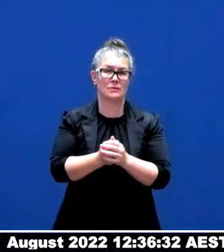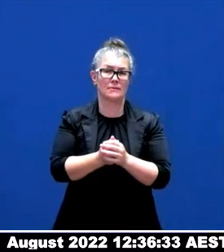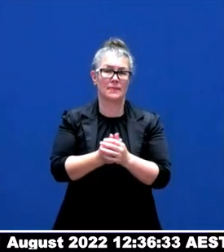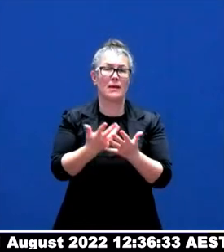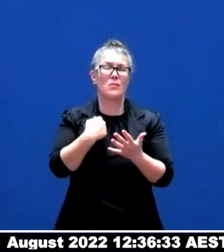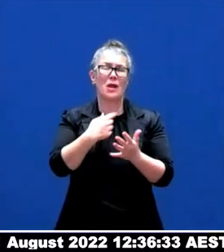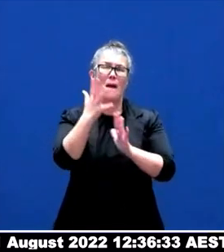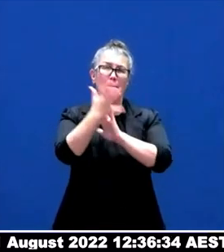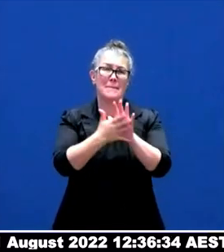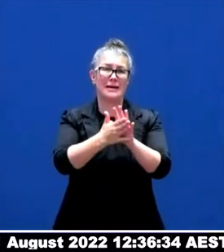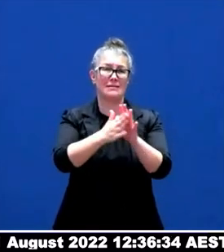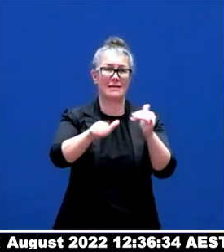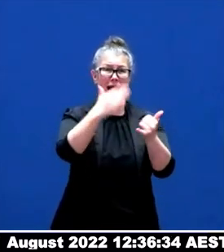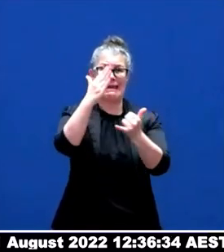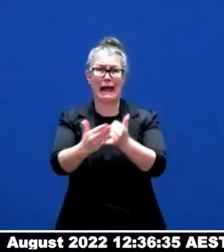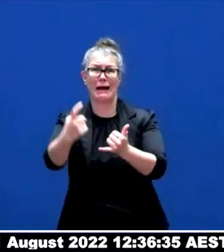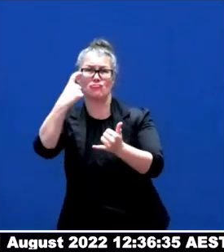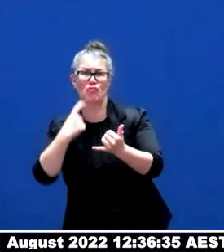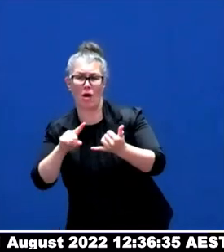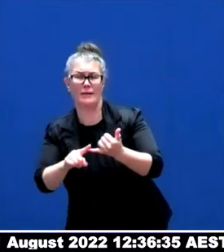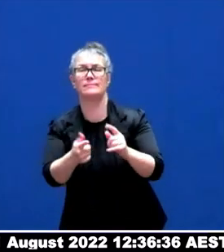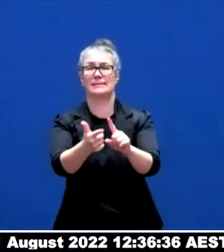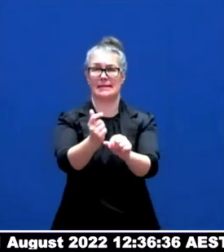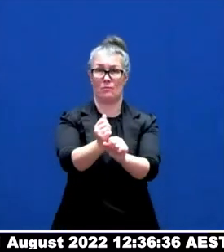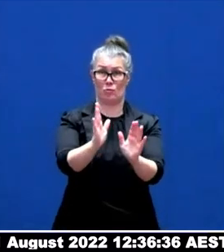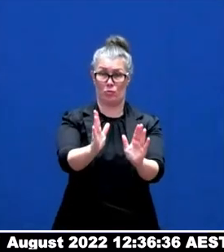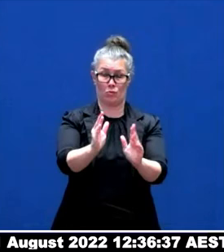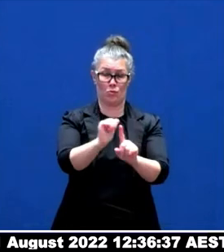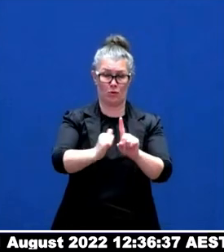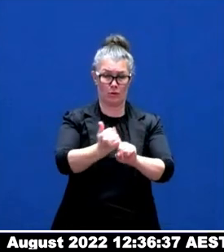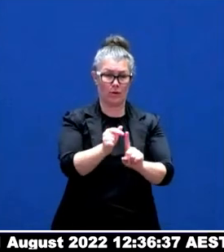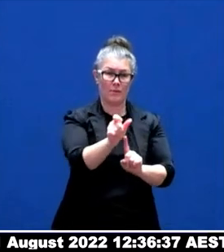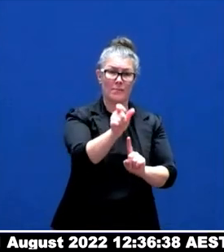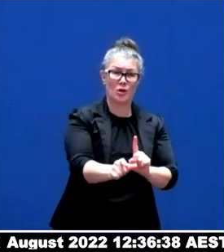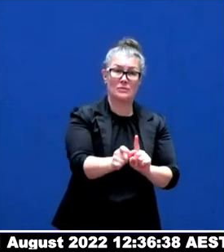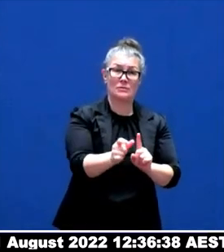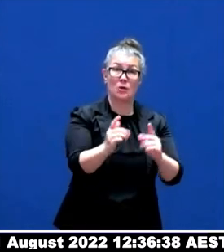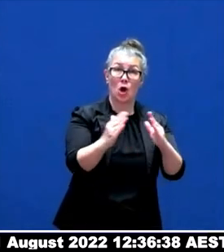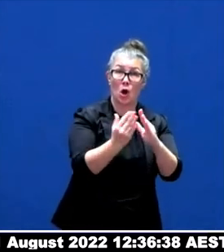let's take somebody, for example, who is homeless or is right on that precipice of becoming homeless.